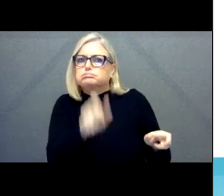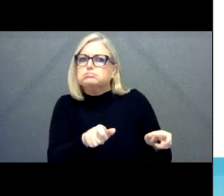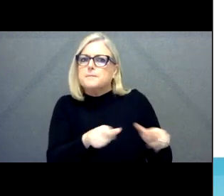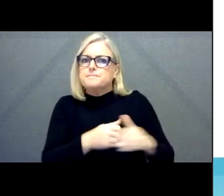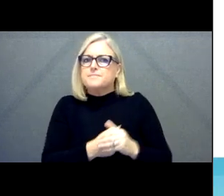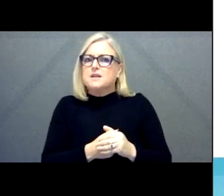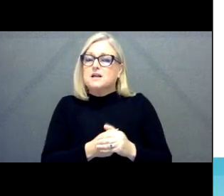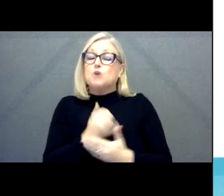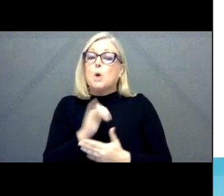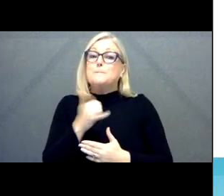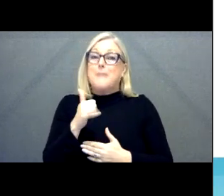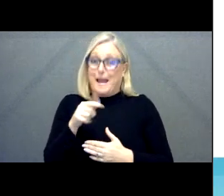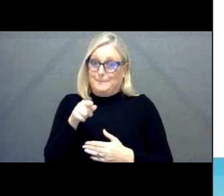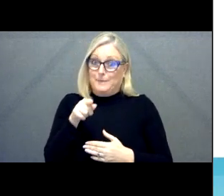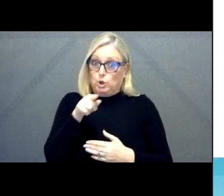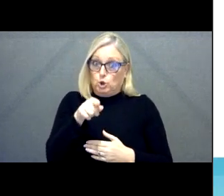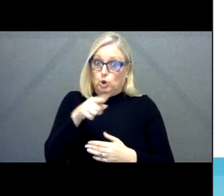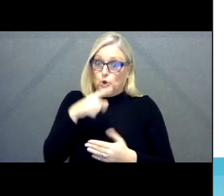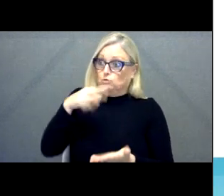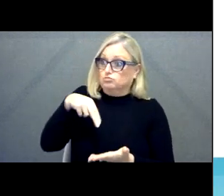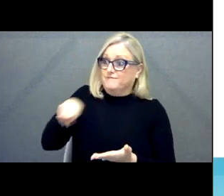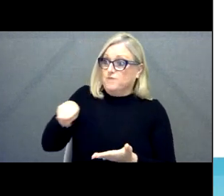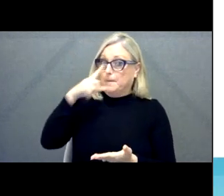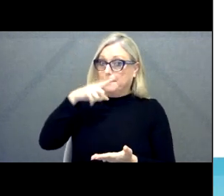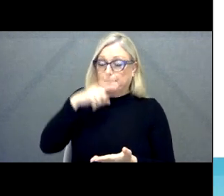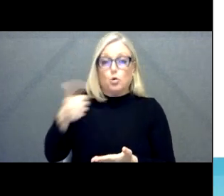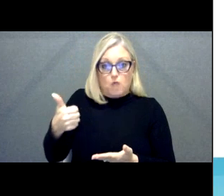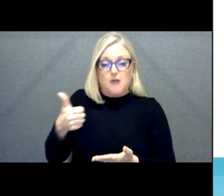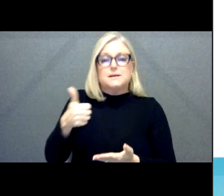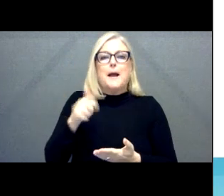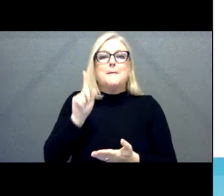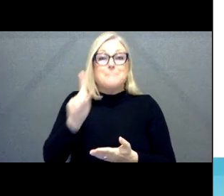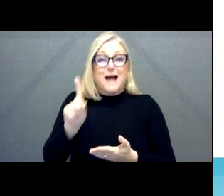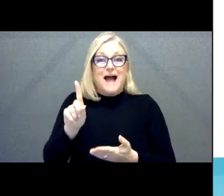the Drug and Alcohol Court but by hearing what the Drug and Alcohol Court does it might be that